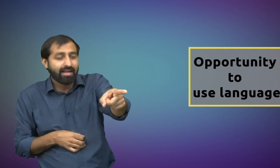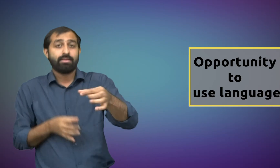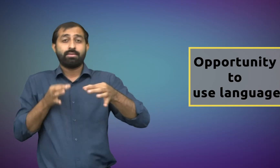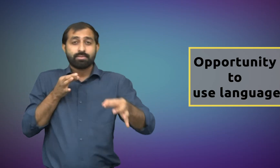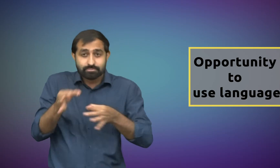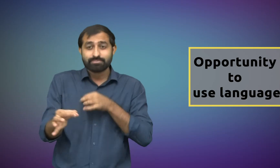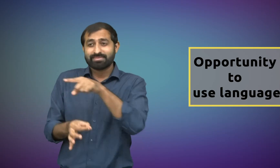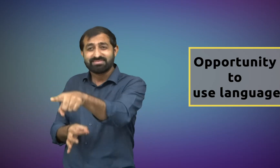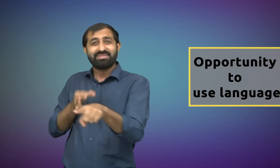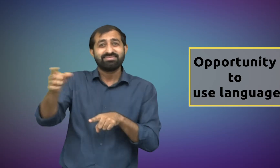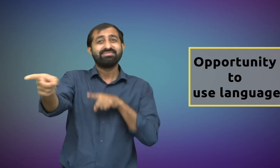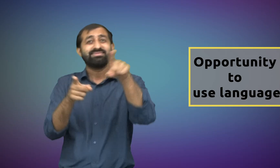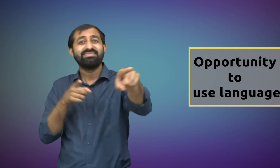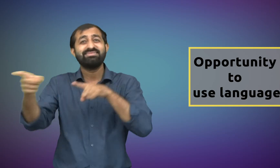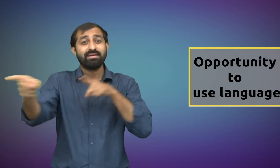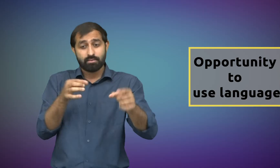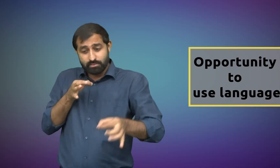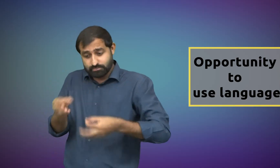Then the parents start explaining to their child.